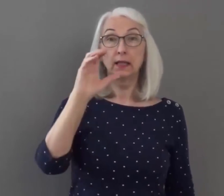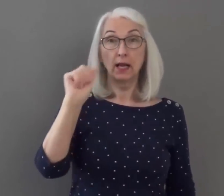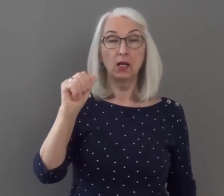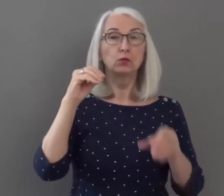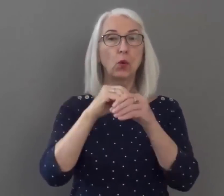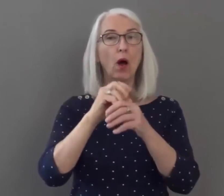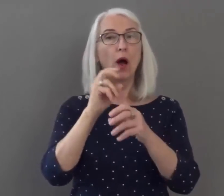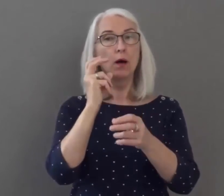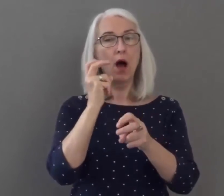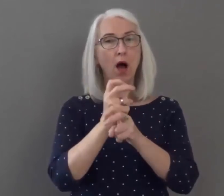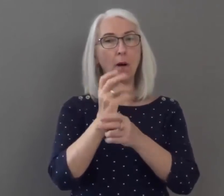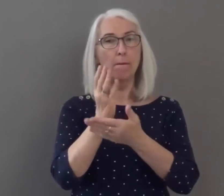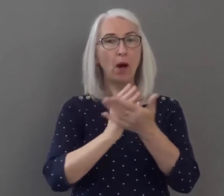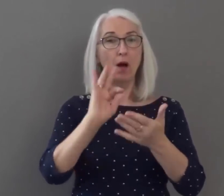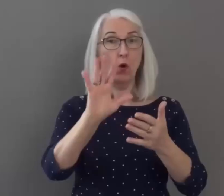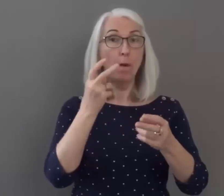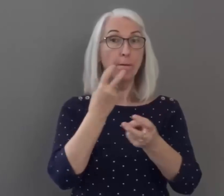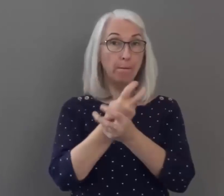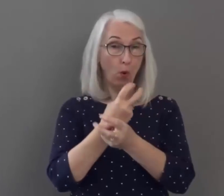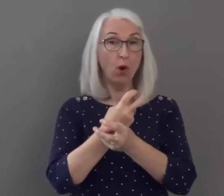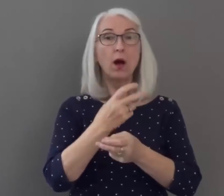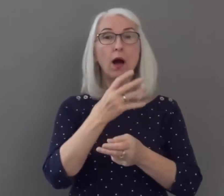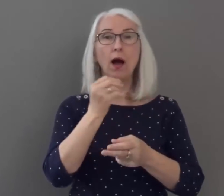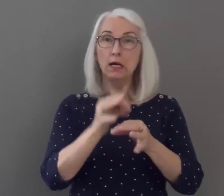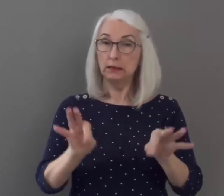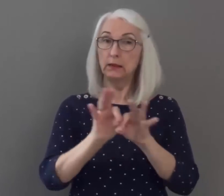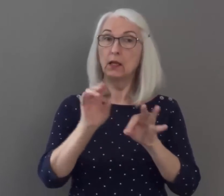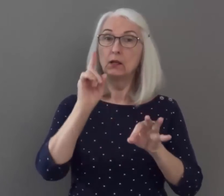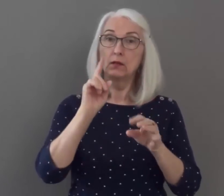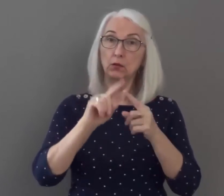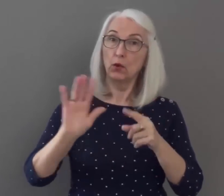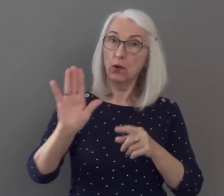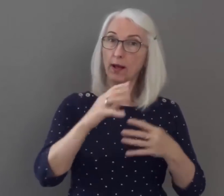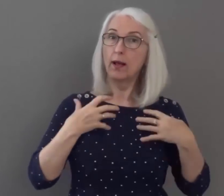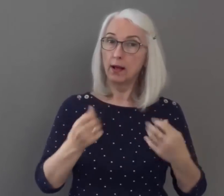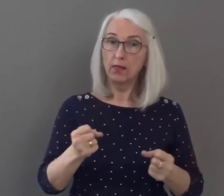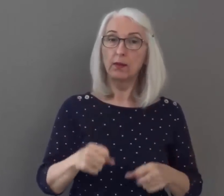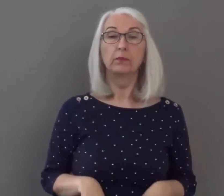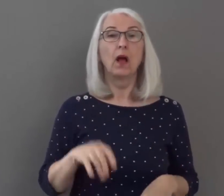Calcium is stored in the hard part of your bones and is essential to their health.